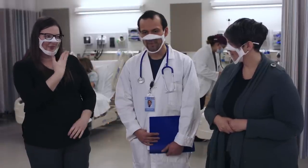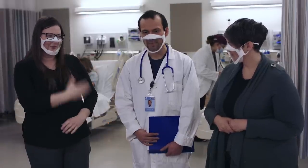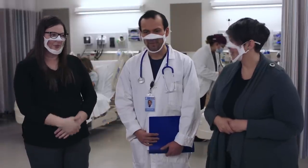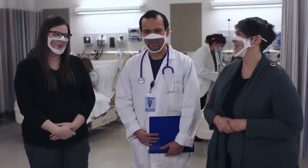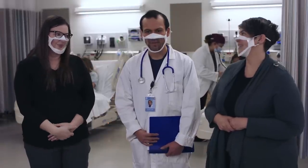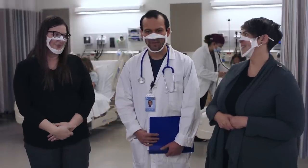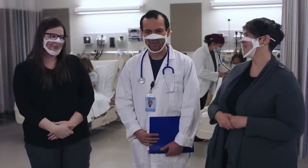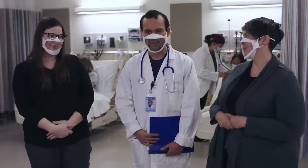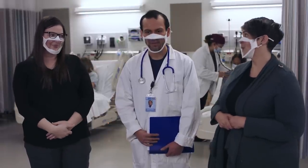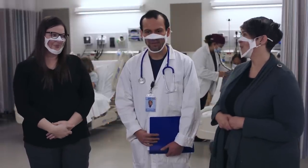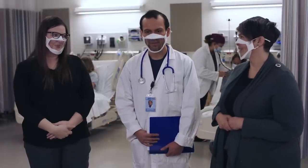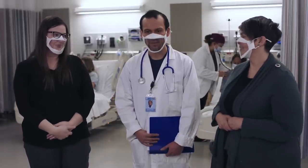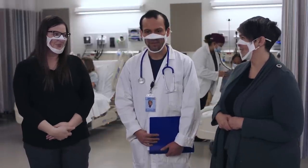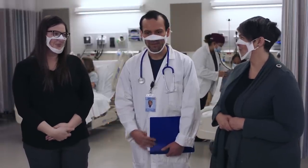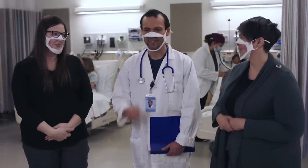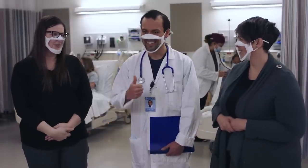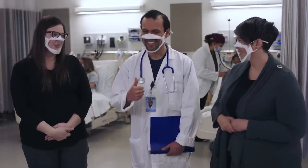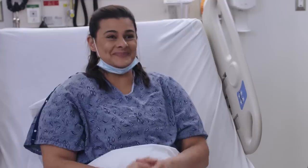Yes, I understand perfectly, thank you!